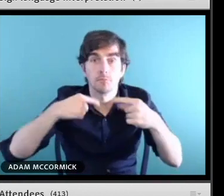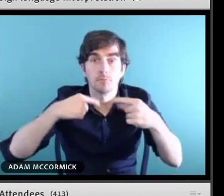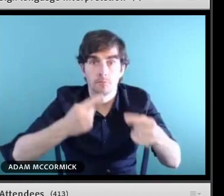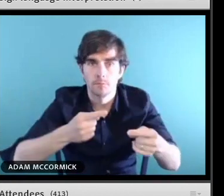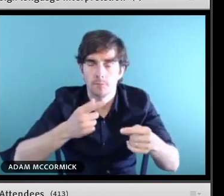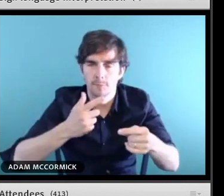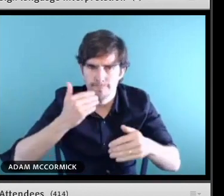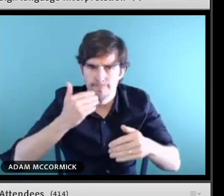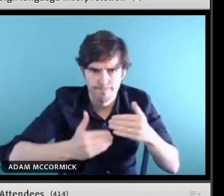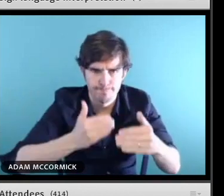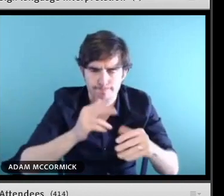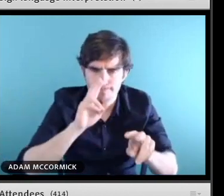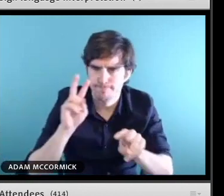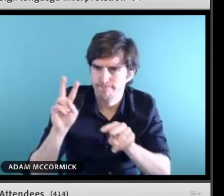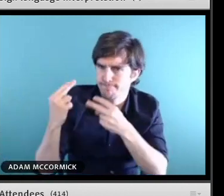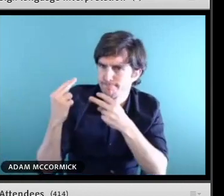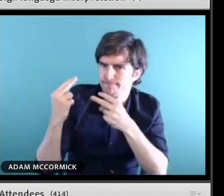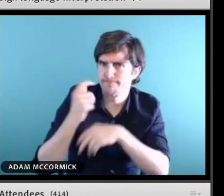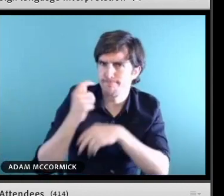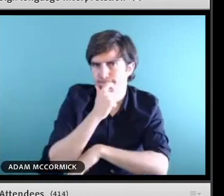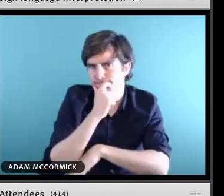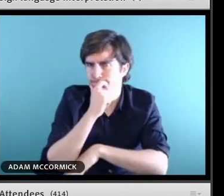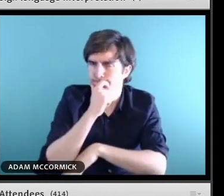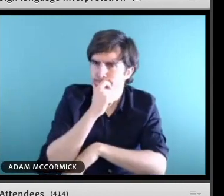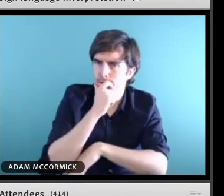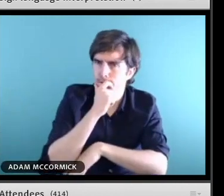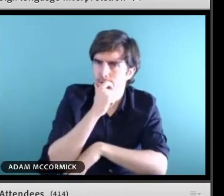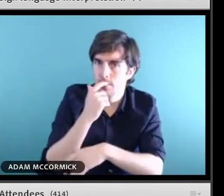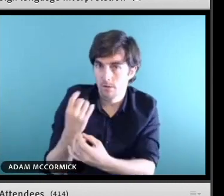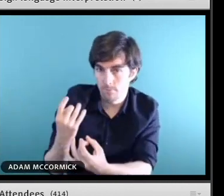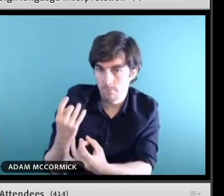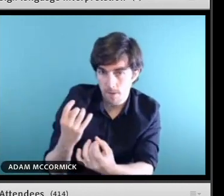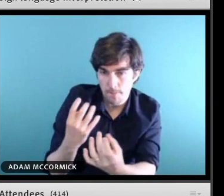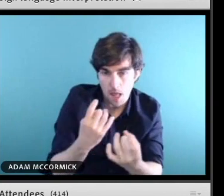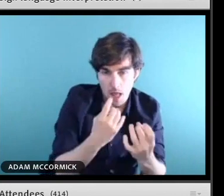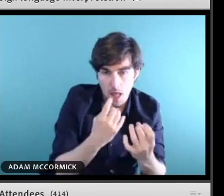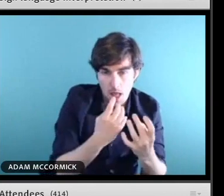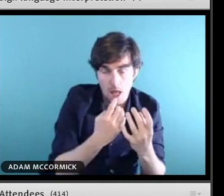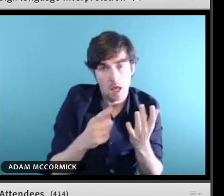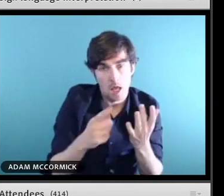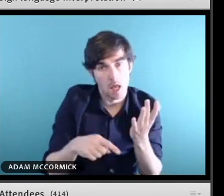to children should be designed. Distribution of offline version of eClasses needs to be